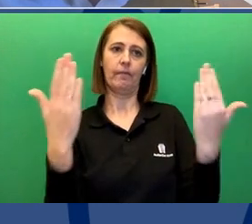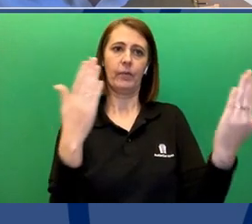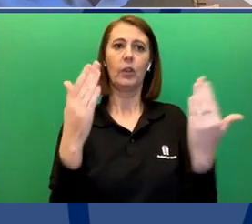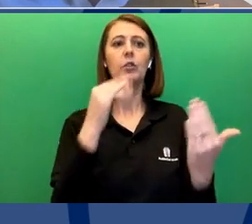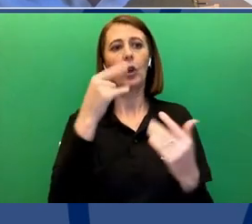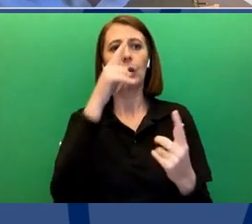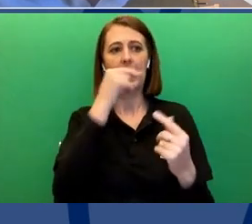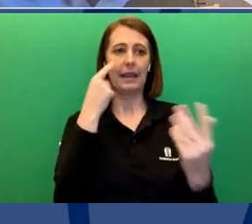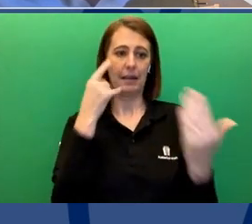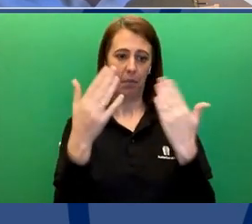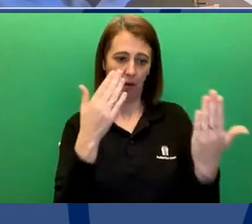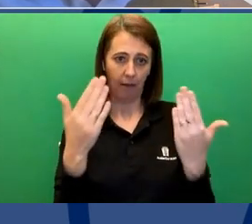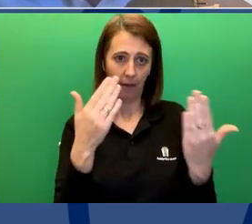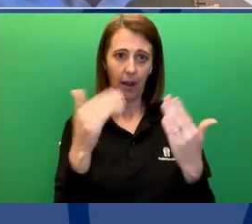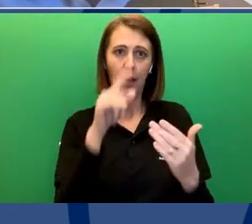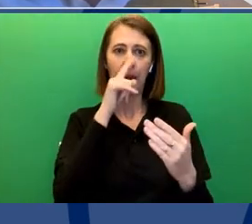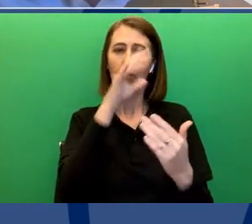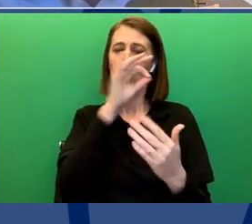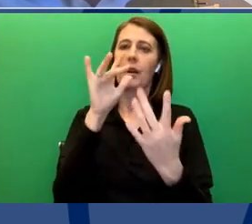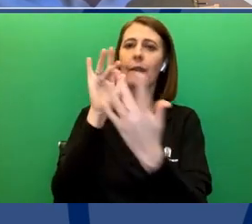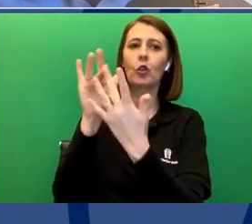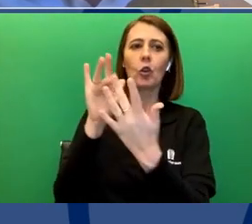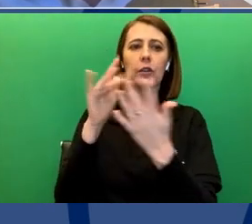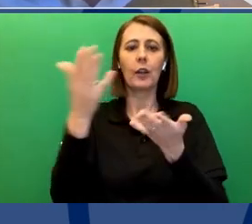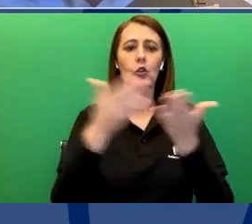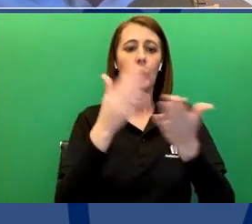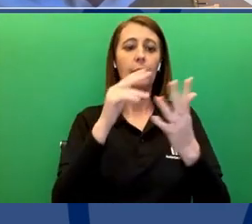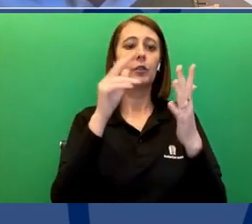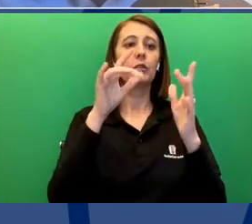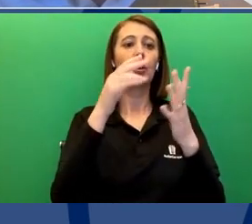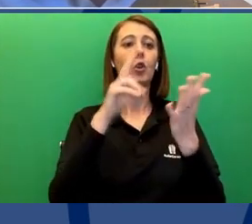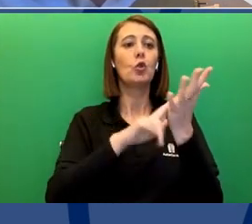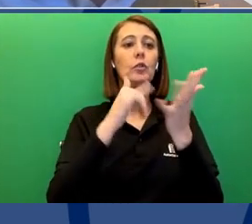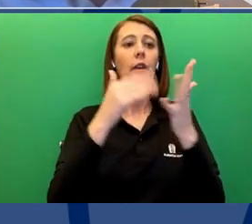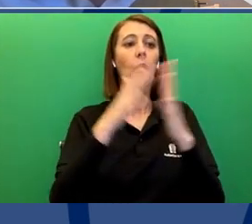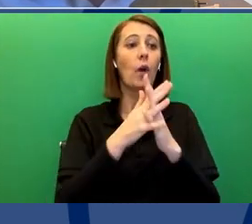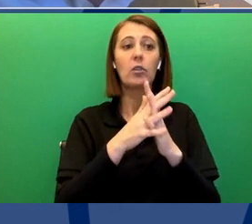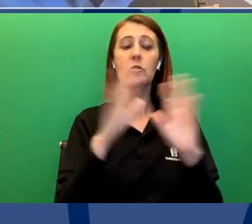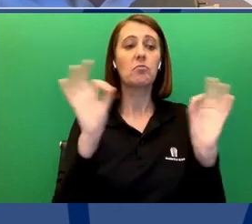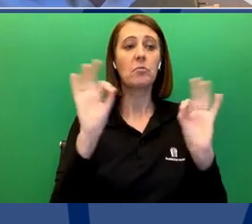don't have to contact Service NSW. They can just apply directly using one of those three